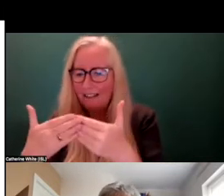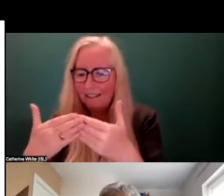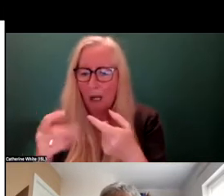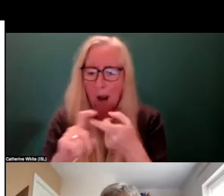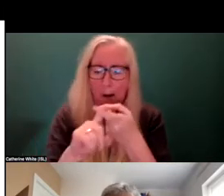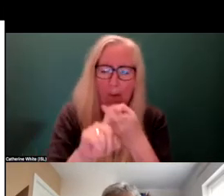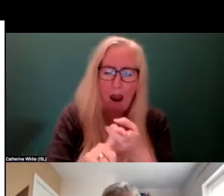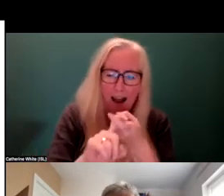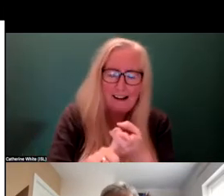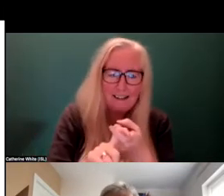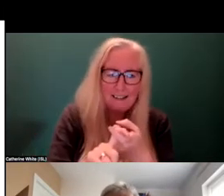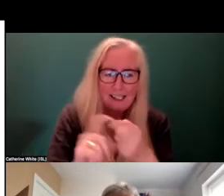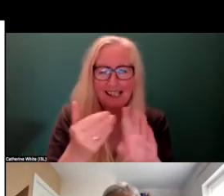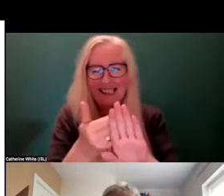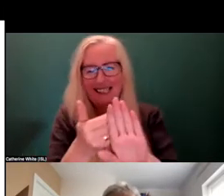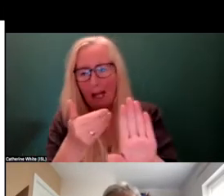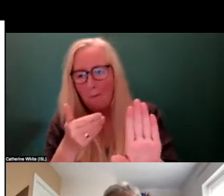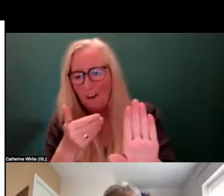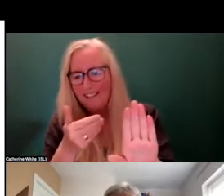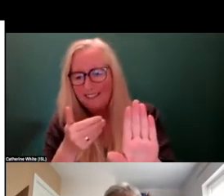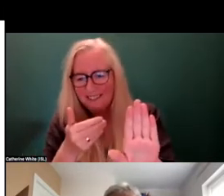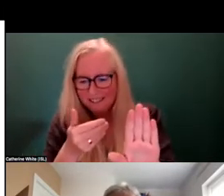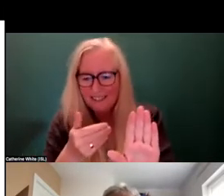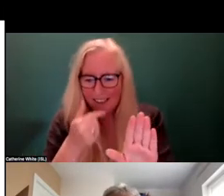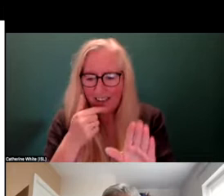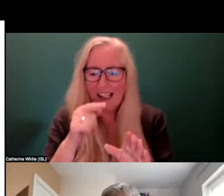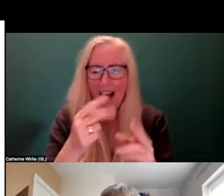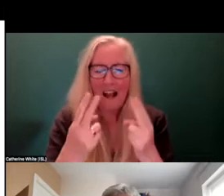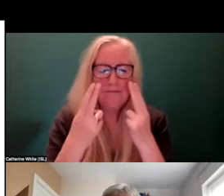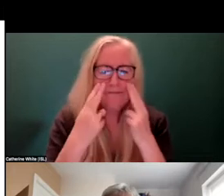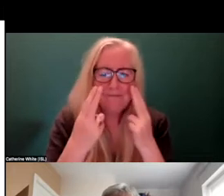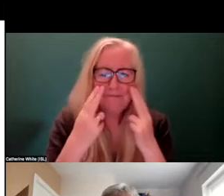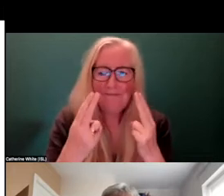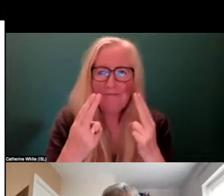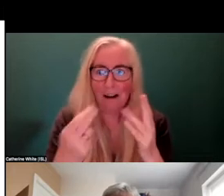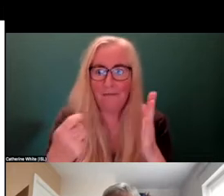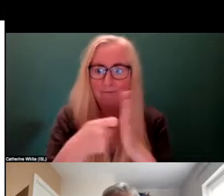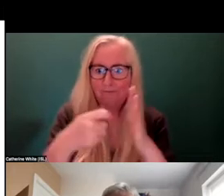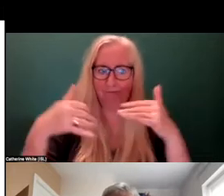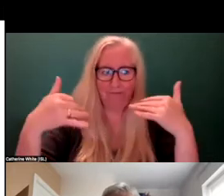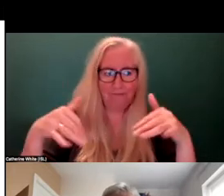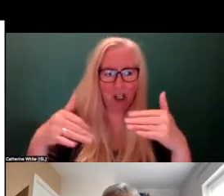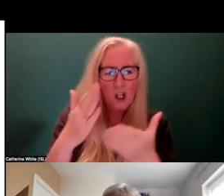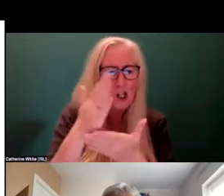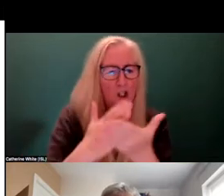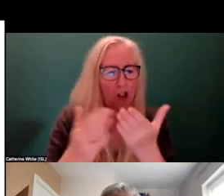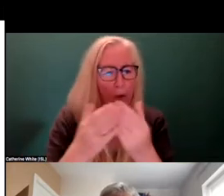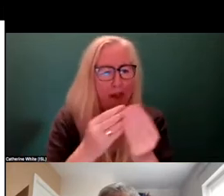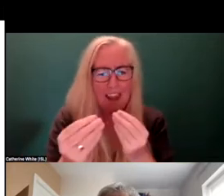about a sense of our belonging and our sense of separation from things. Both around the ordinary and the extraordinary, those things that are